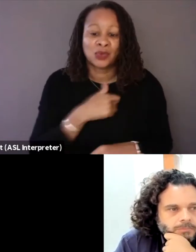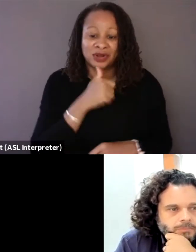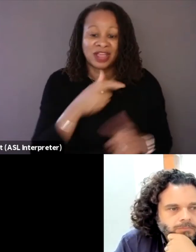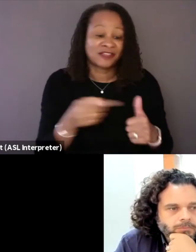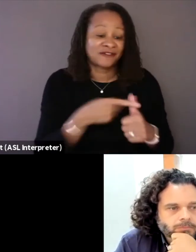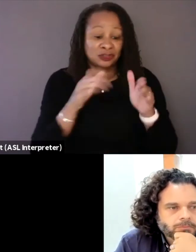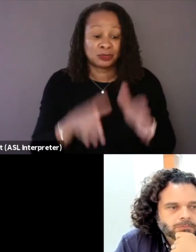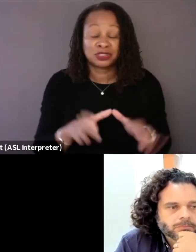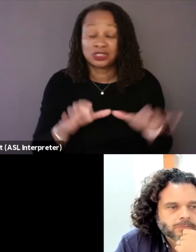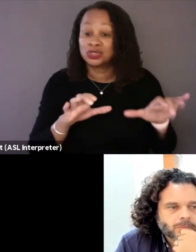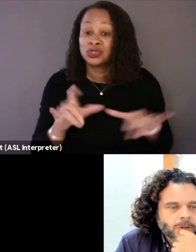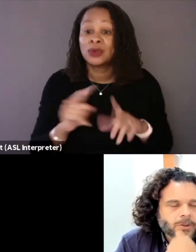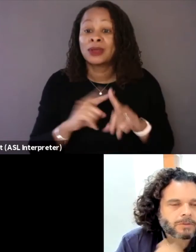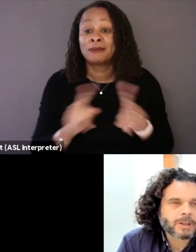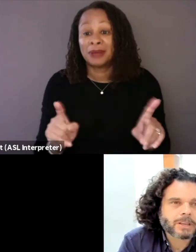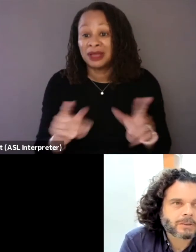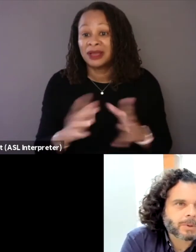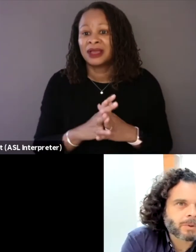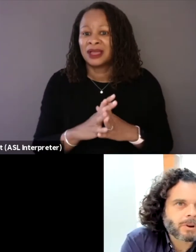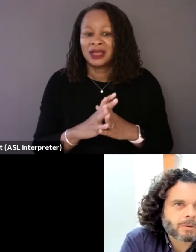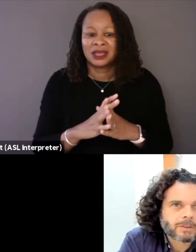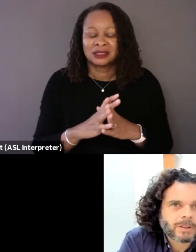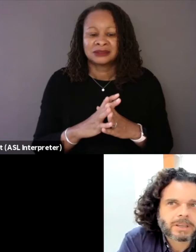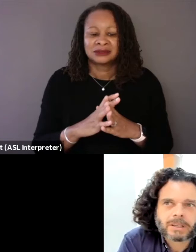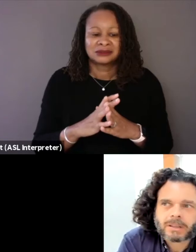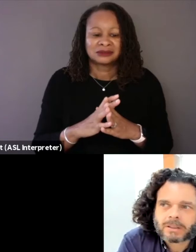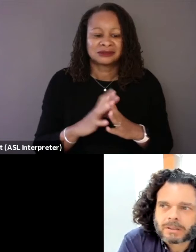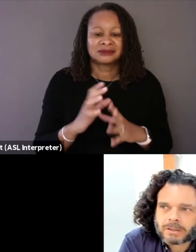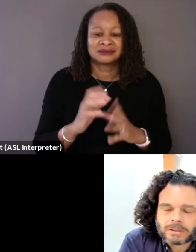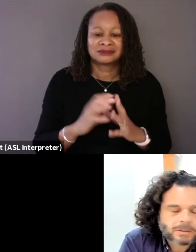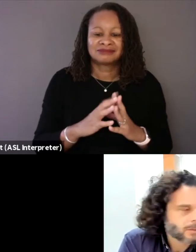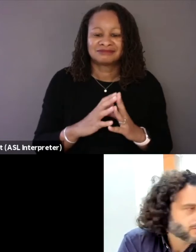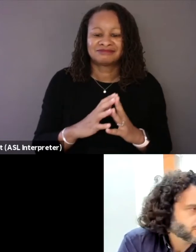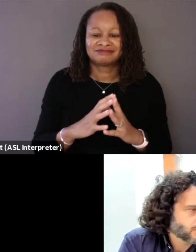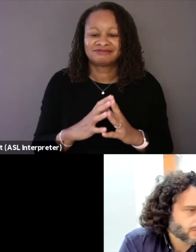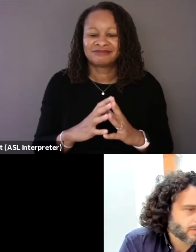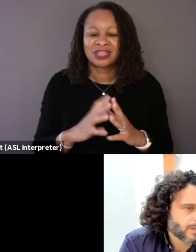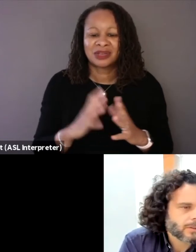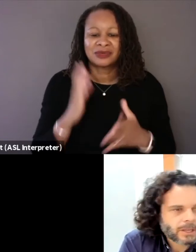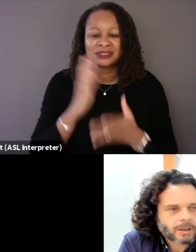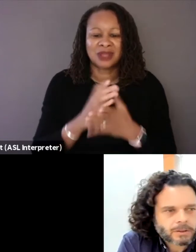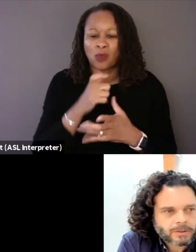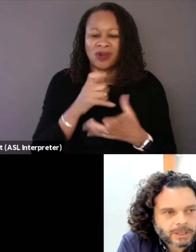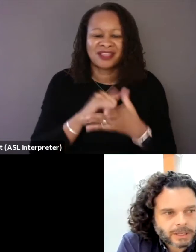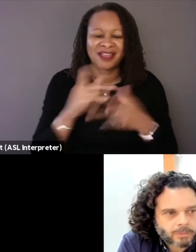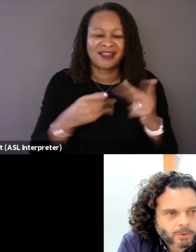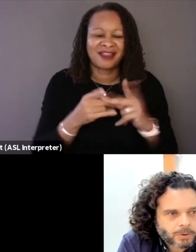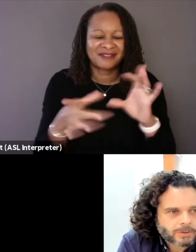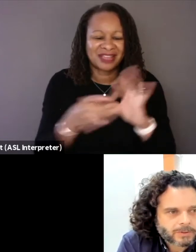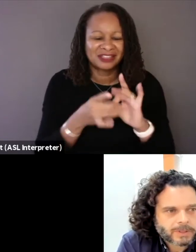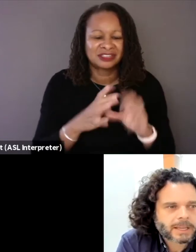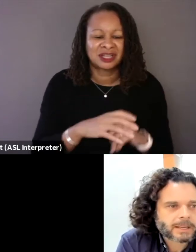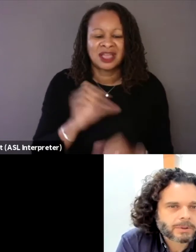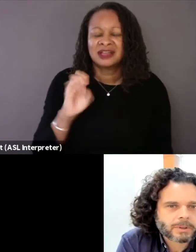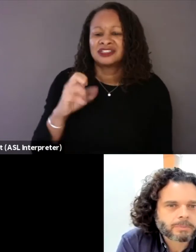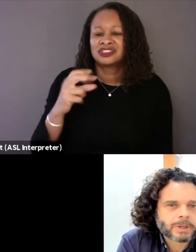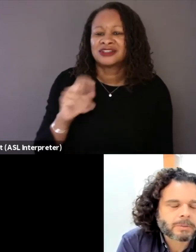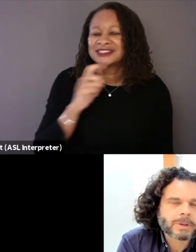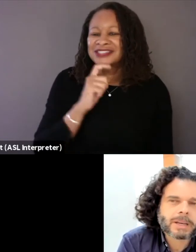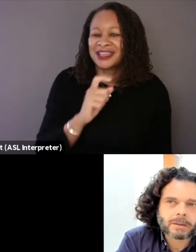But we just can't It was funny. Cause people are always like, Stop doing, wanting that kind of connection. And they're like, oh, it's like Errol Morris did that with it.